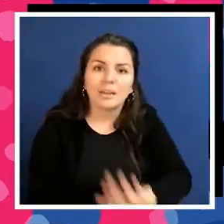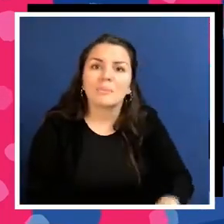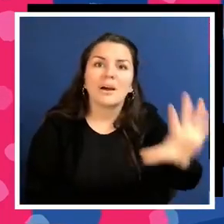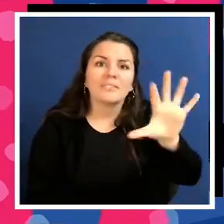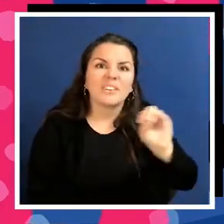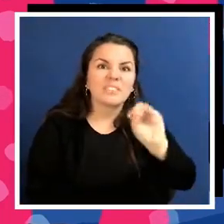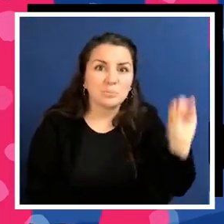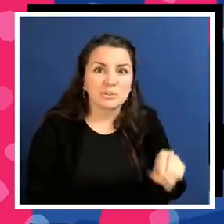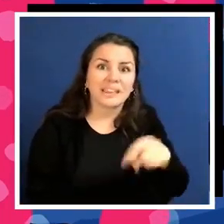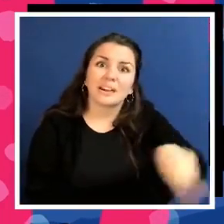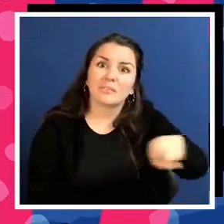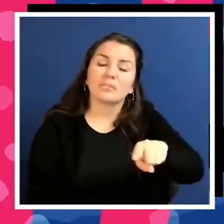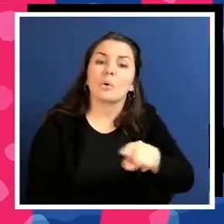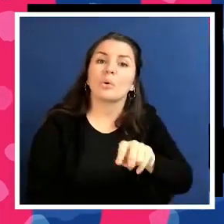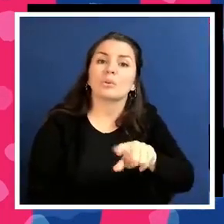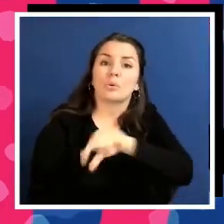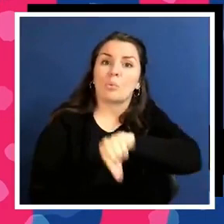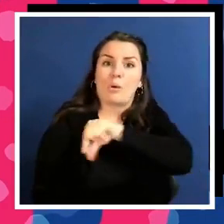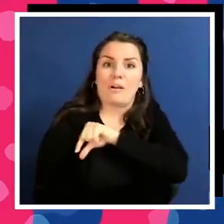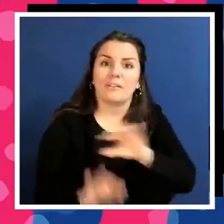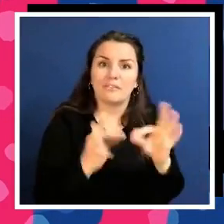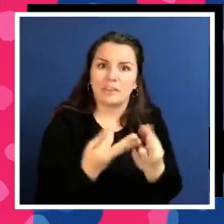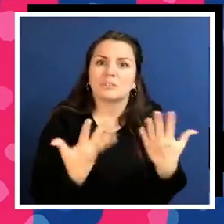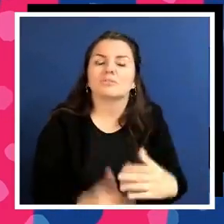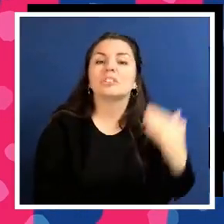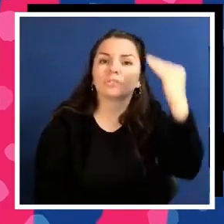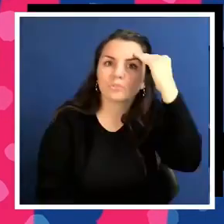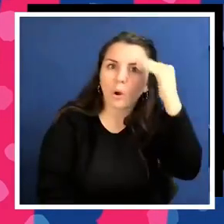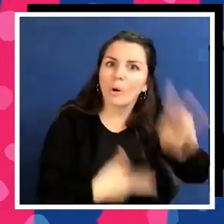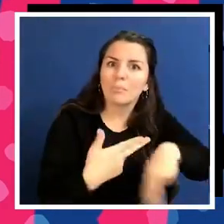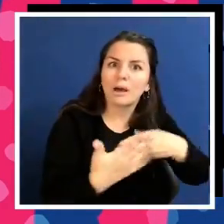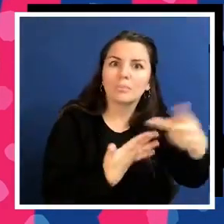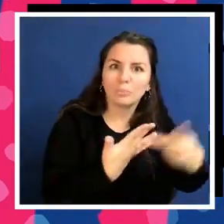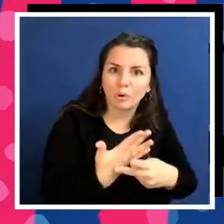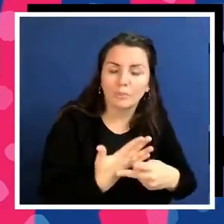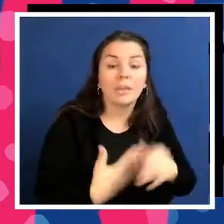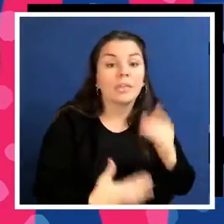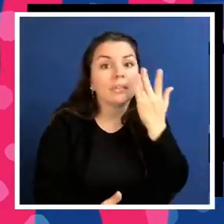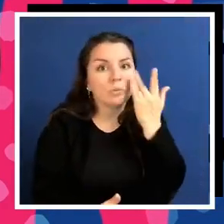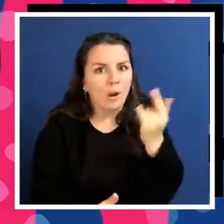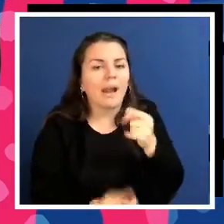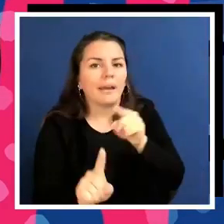EVERYONE NEEDS TO KNOW ABOUT IT. BUT THEY DON'T.